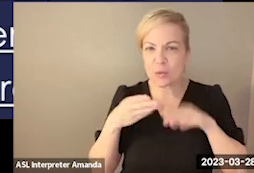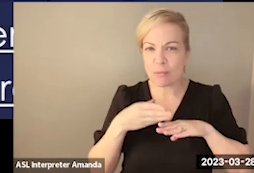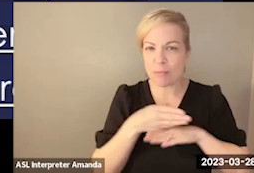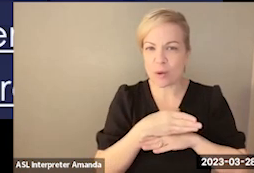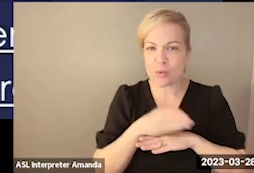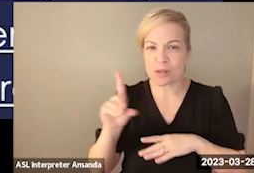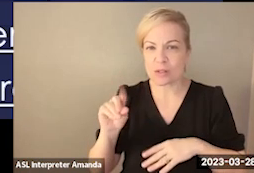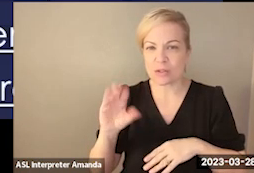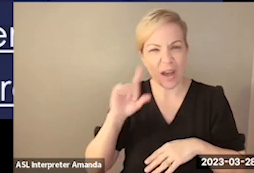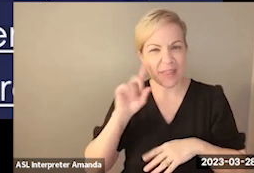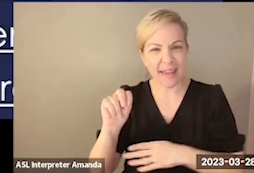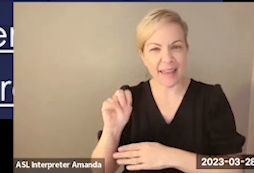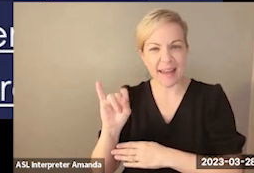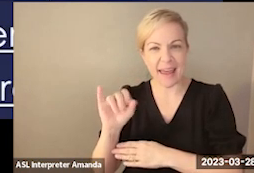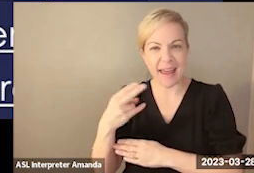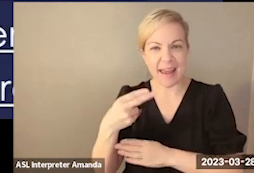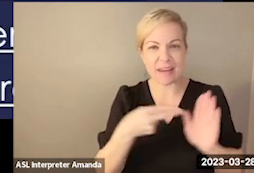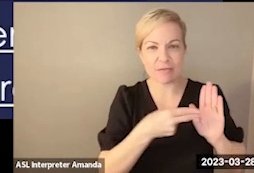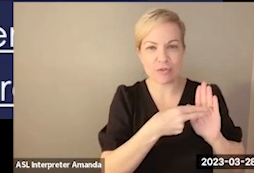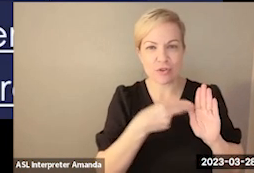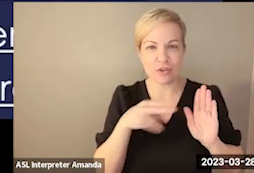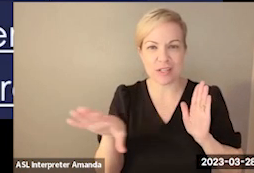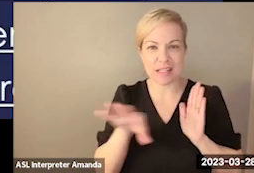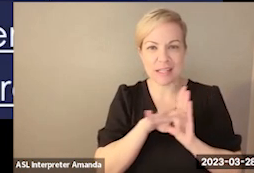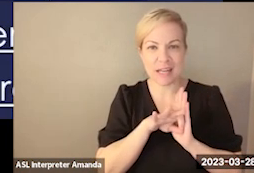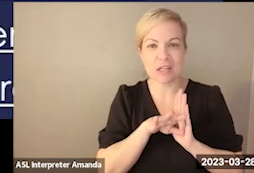Debbie Stine, Science & Technology Policy Academy: sort of designation. So why don't you tell me